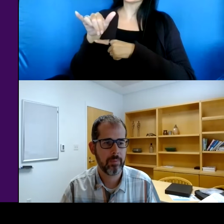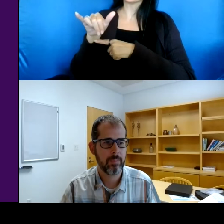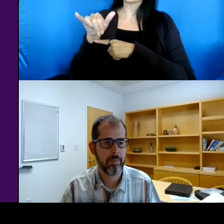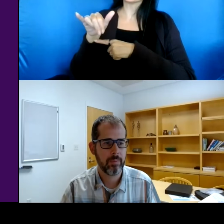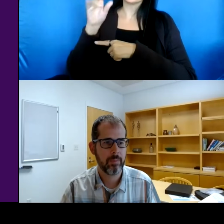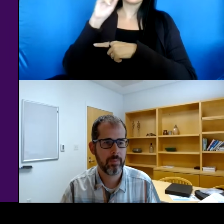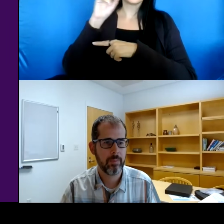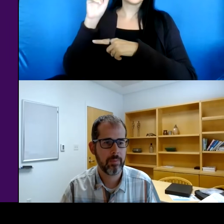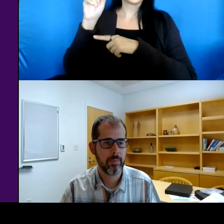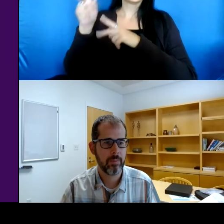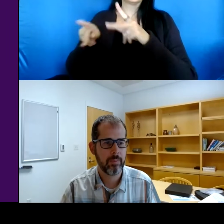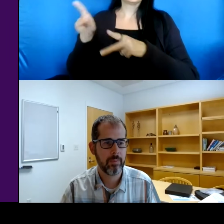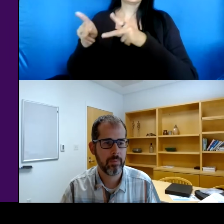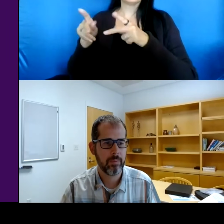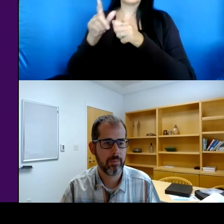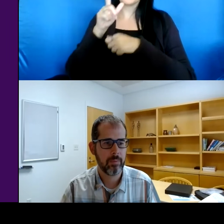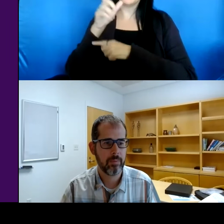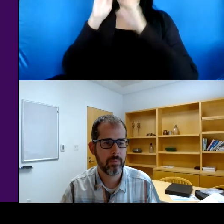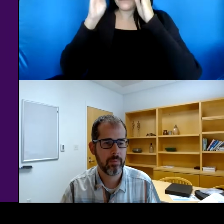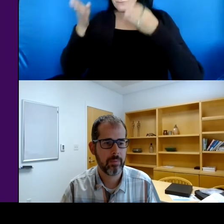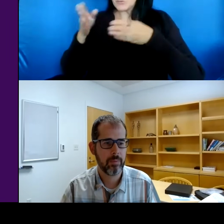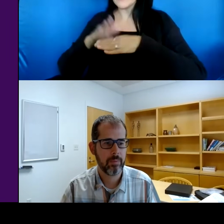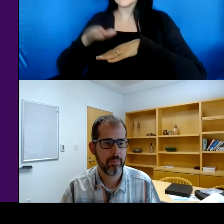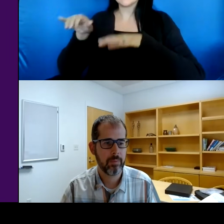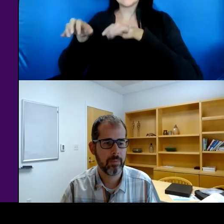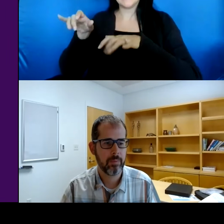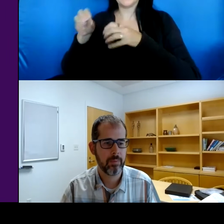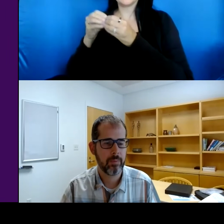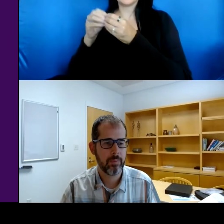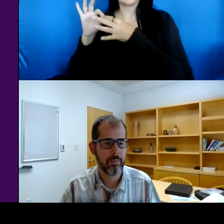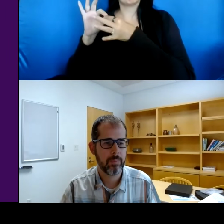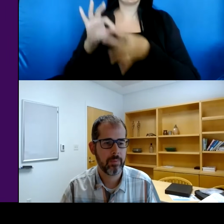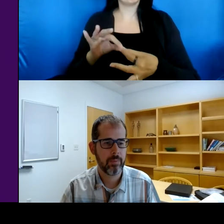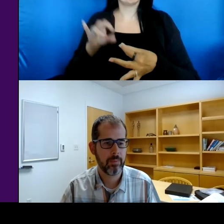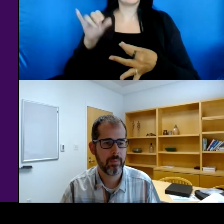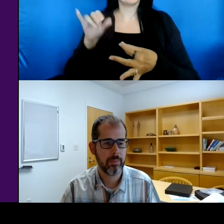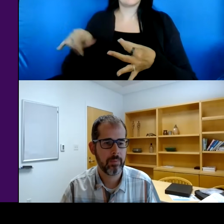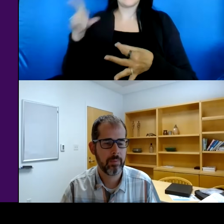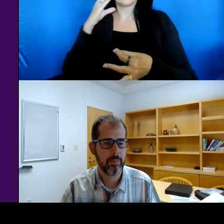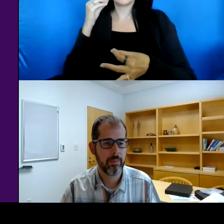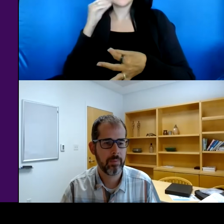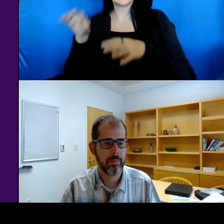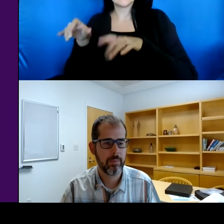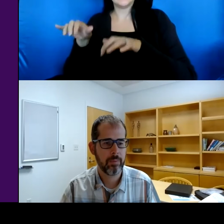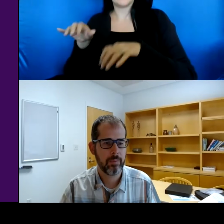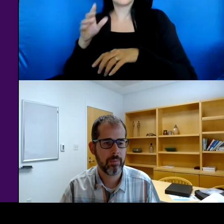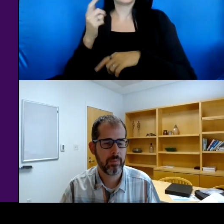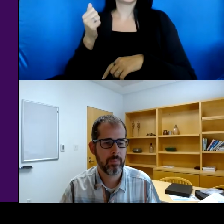Because, that is more akin to that experience, I would say. You are not going to have tremors